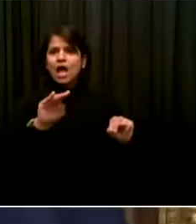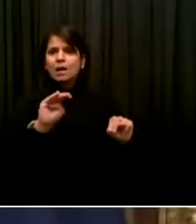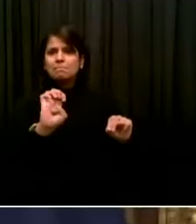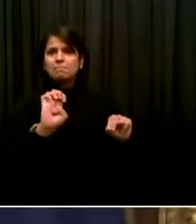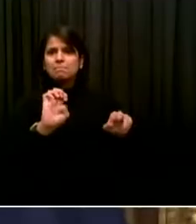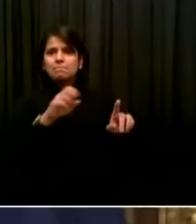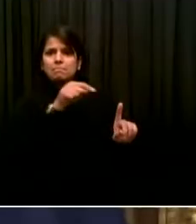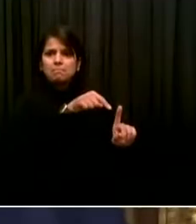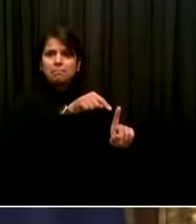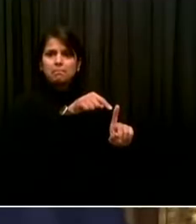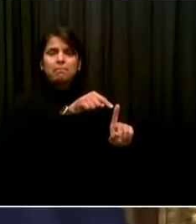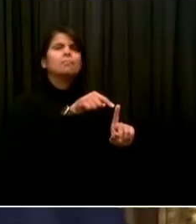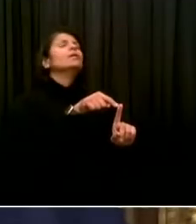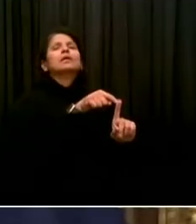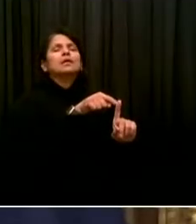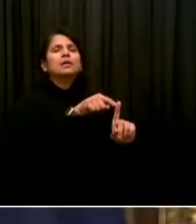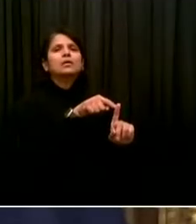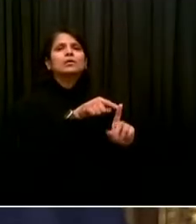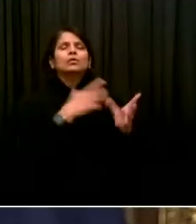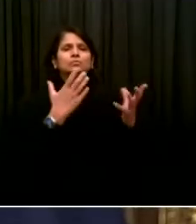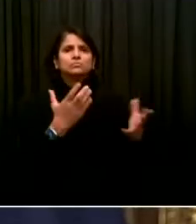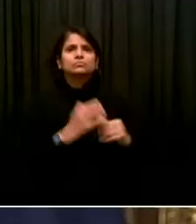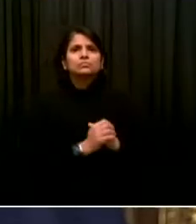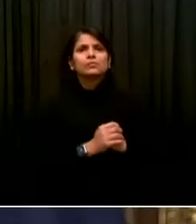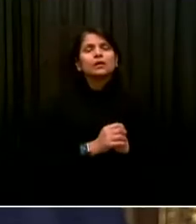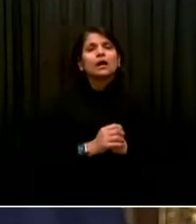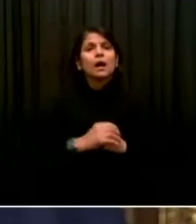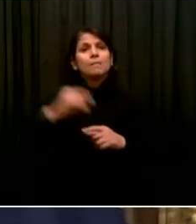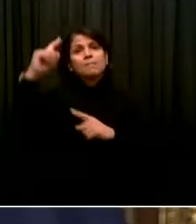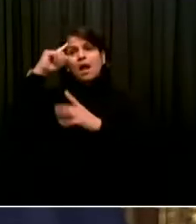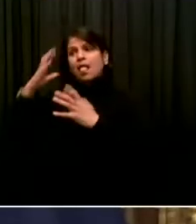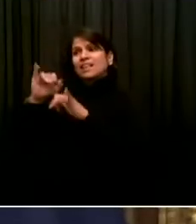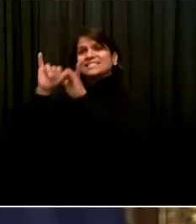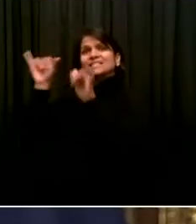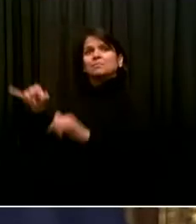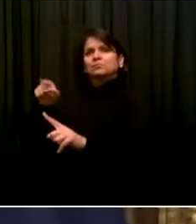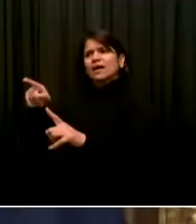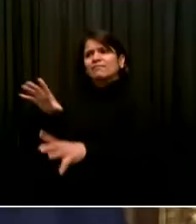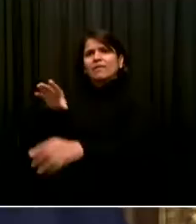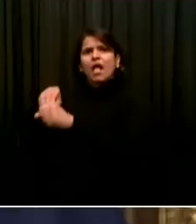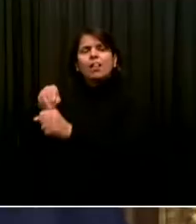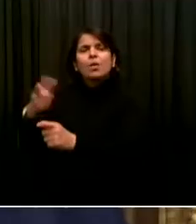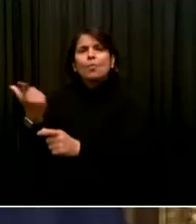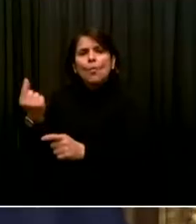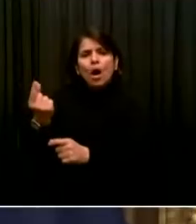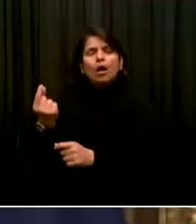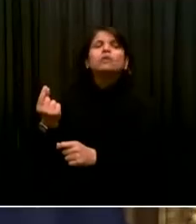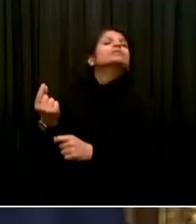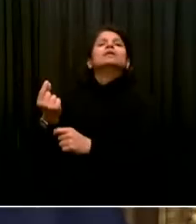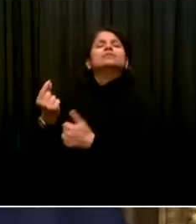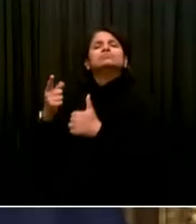DIRECTLY TO GUN VIOLENCE. OUR ENTIRE HEALTHCARE SYSTEM MUST PLAY A ROLE IN REDUCING GUN VIOLENCE AND WE